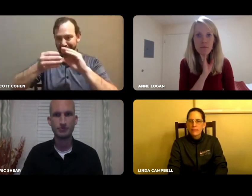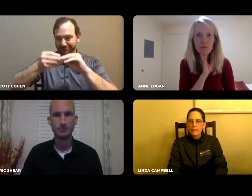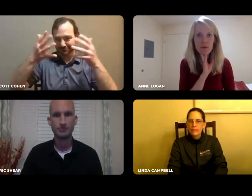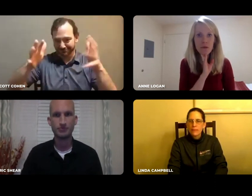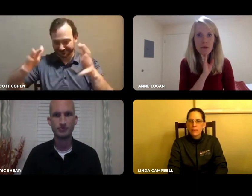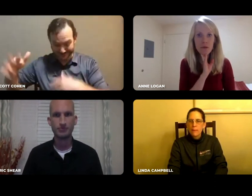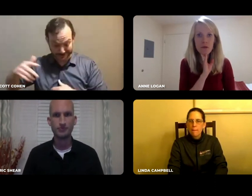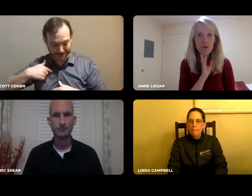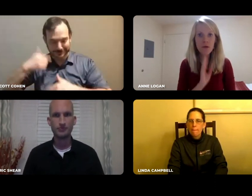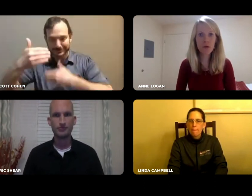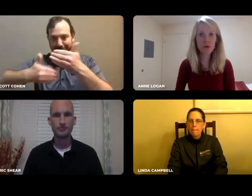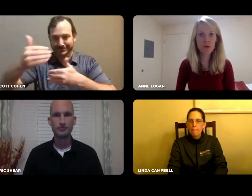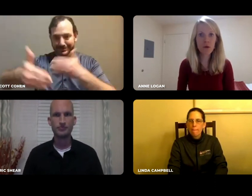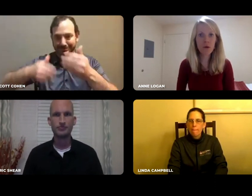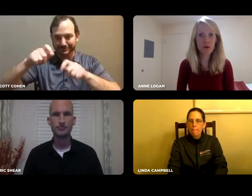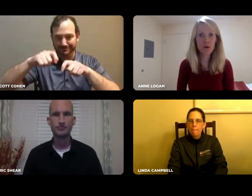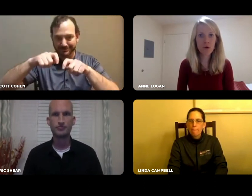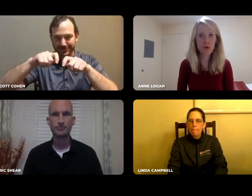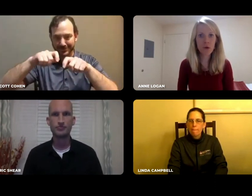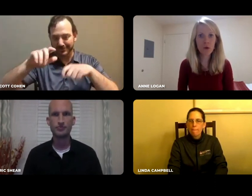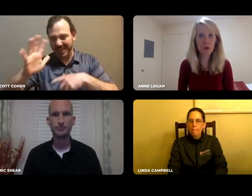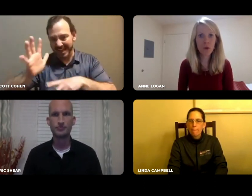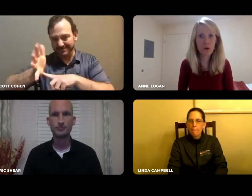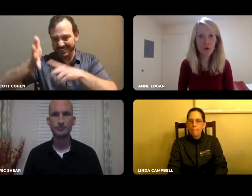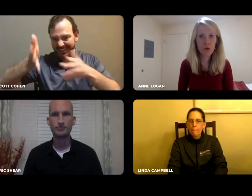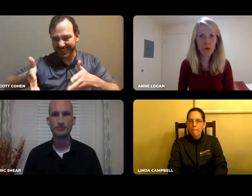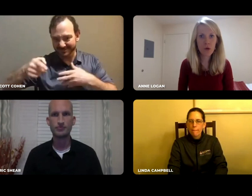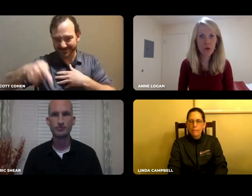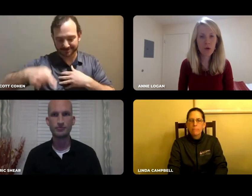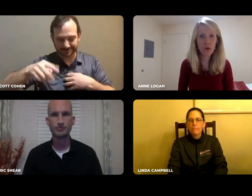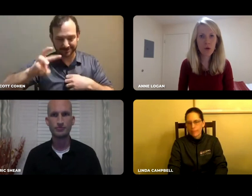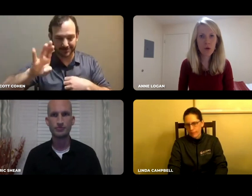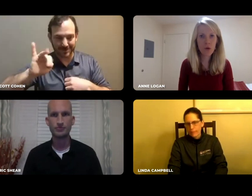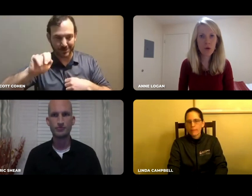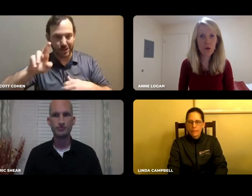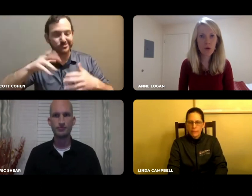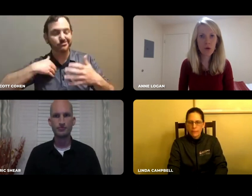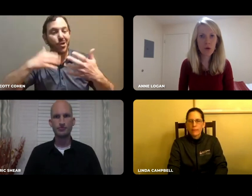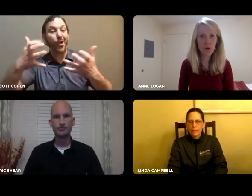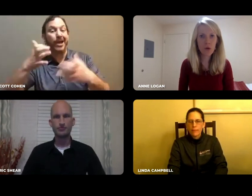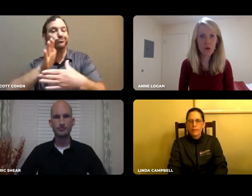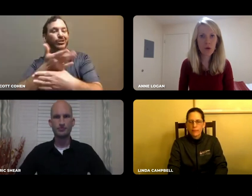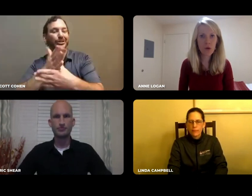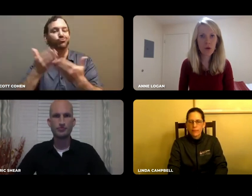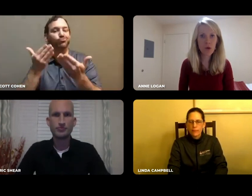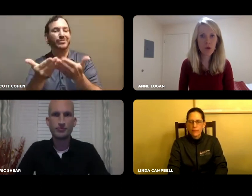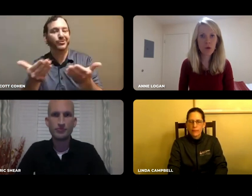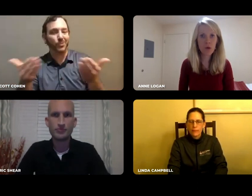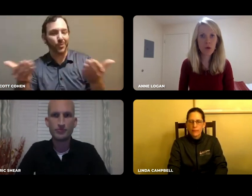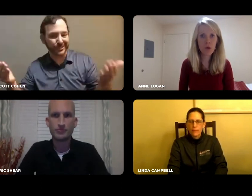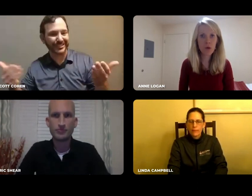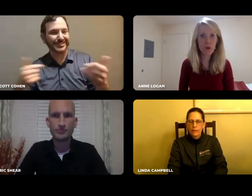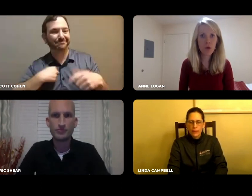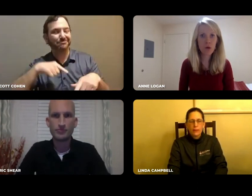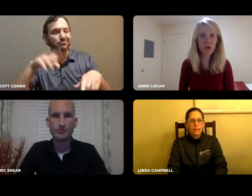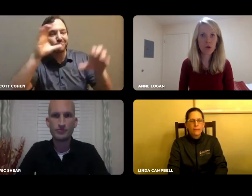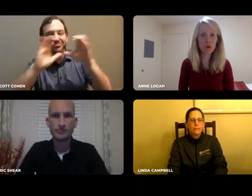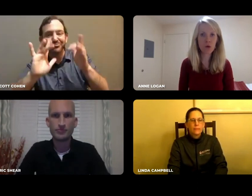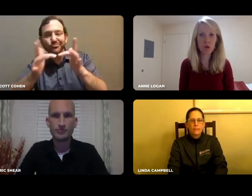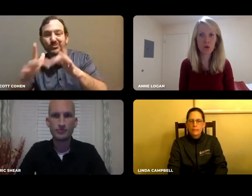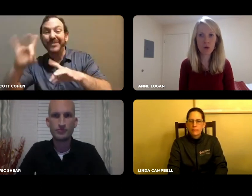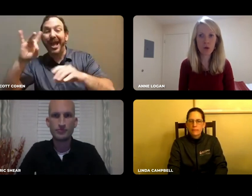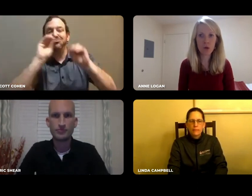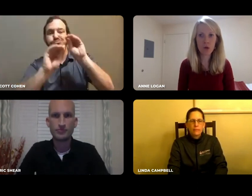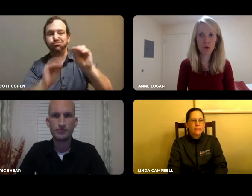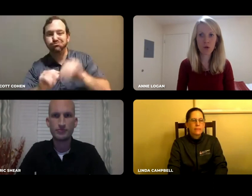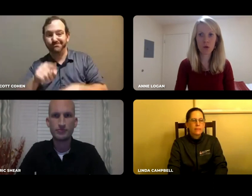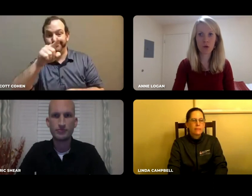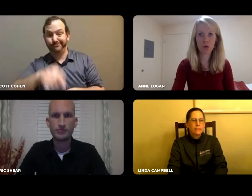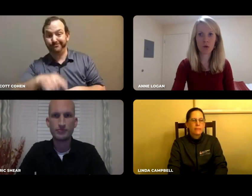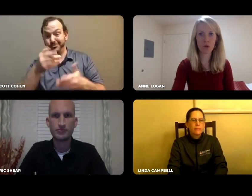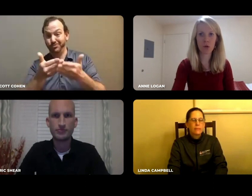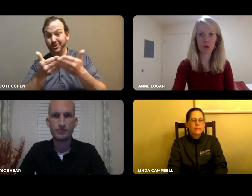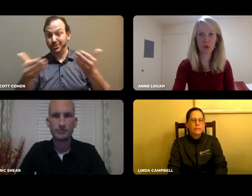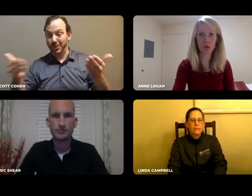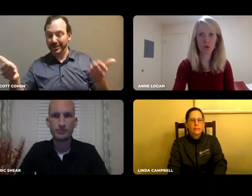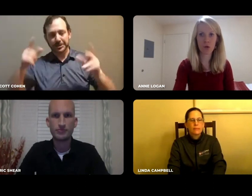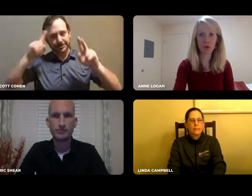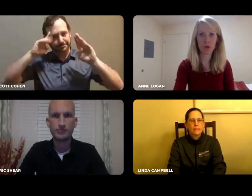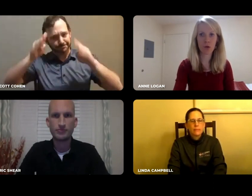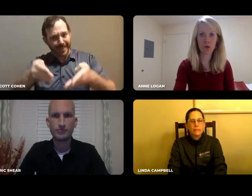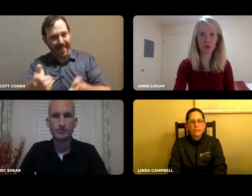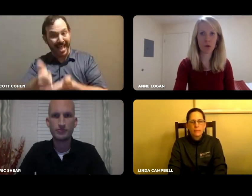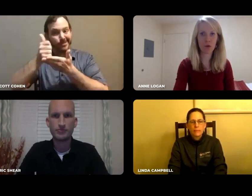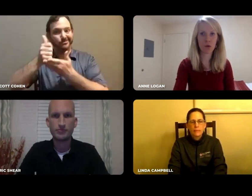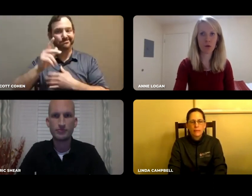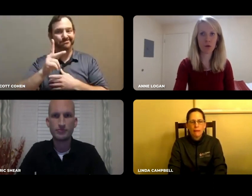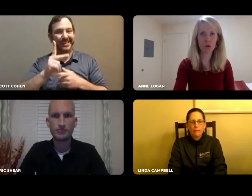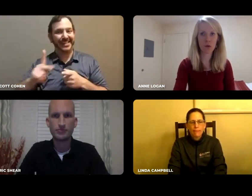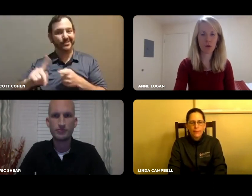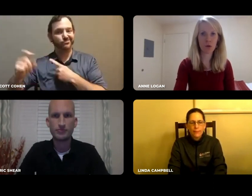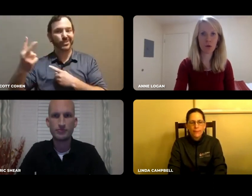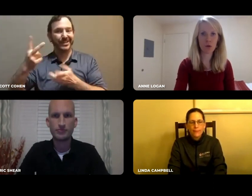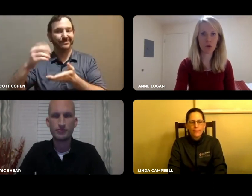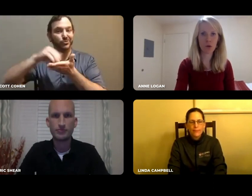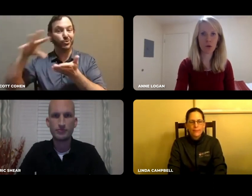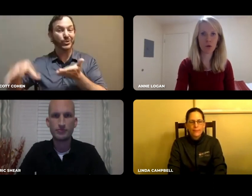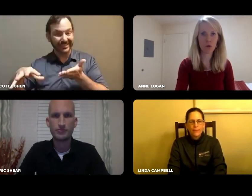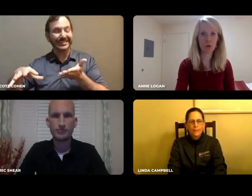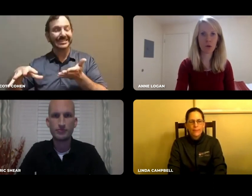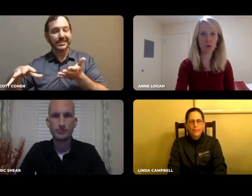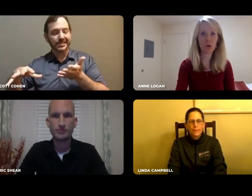Here are some resources we've put together. These Resources are focused on K-12,